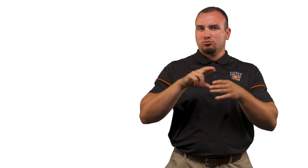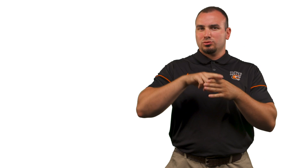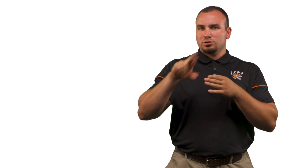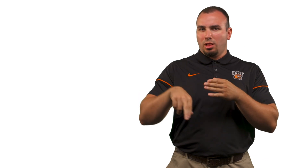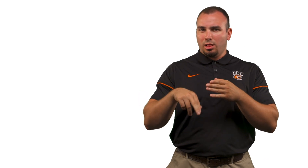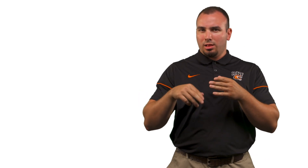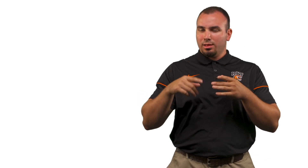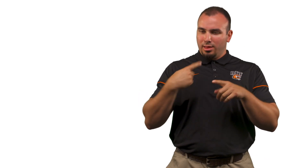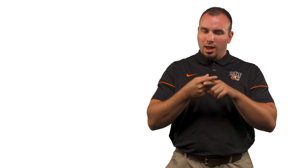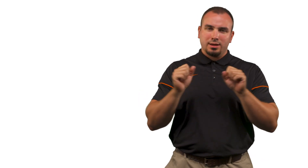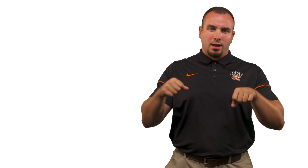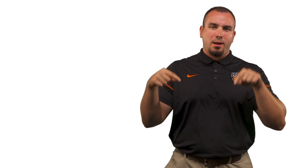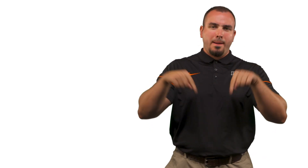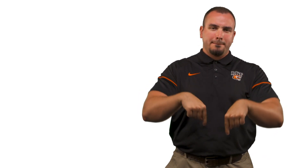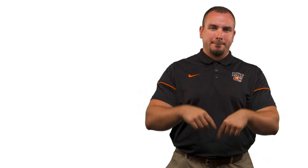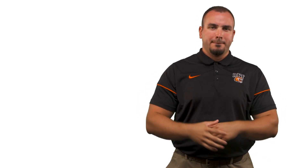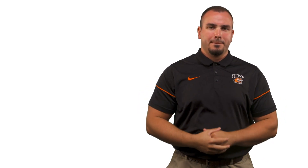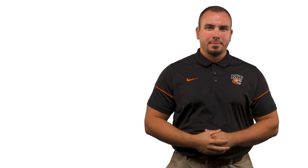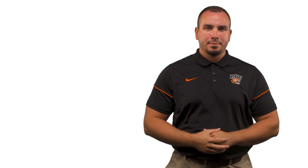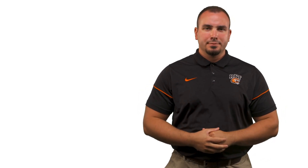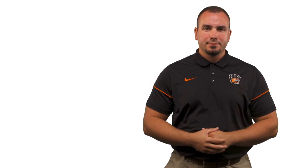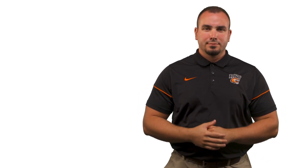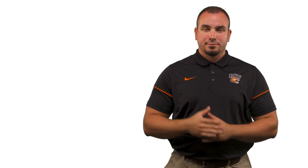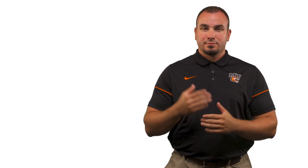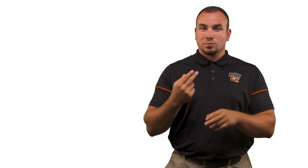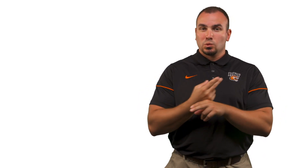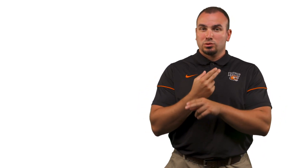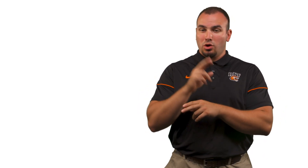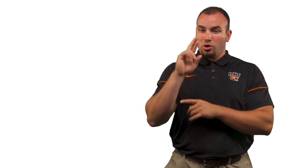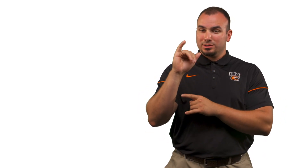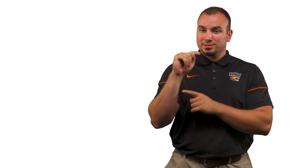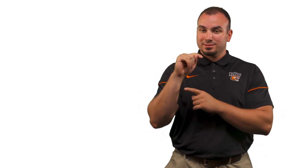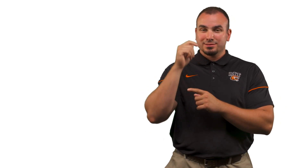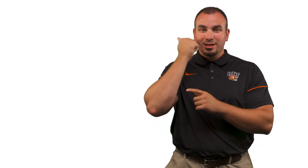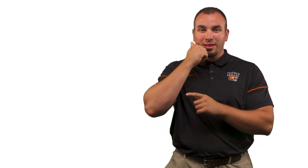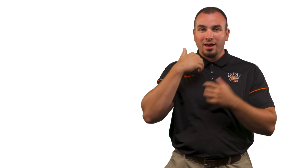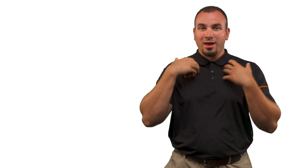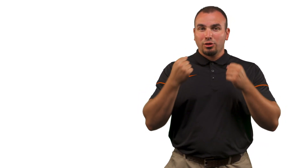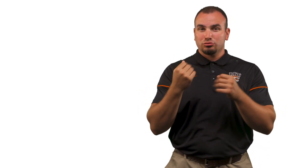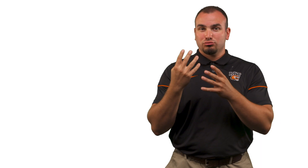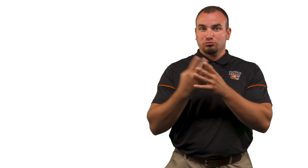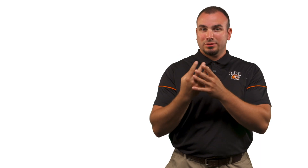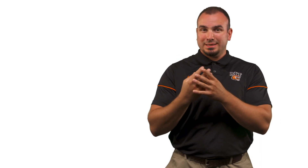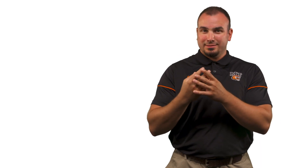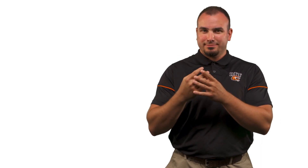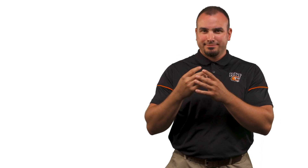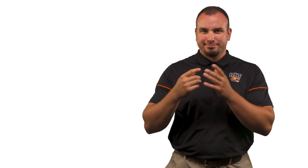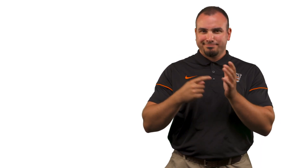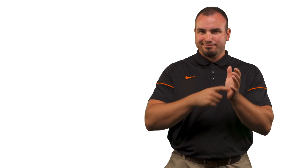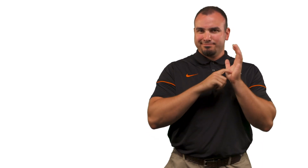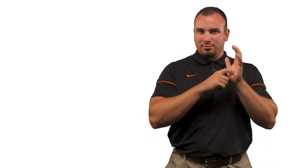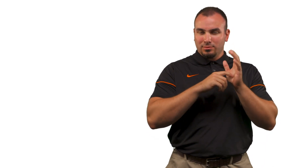result in order to return. Fill out the RIT daily health screen.